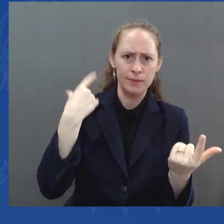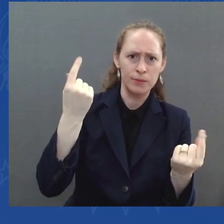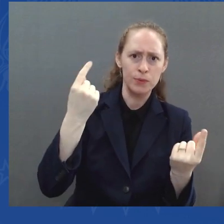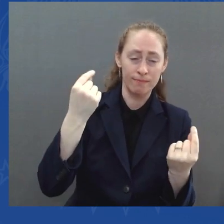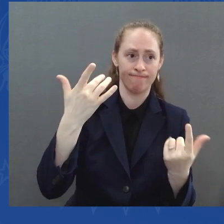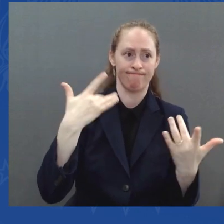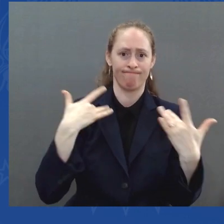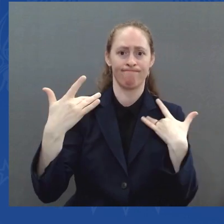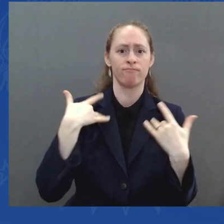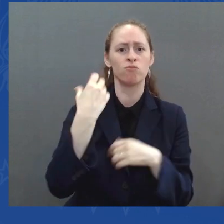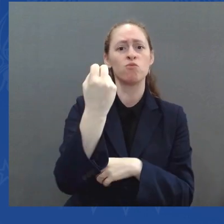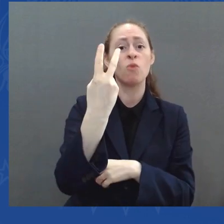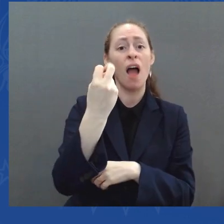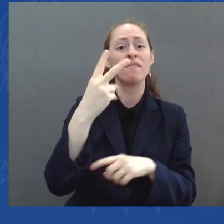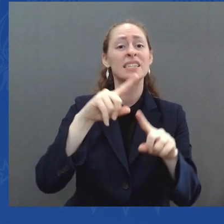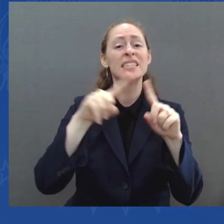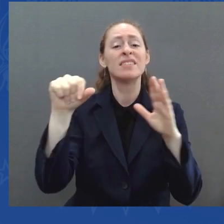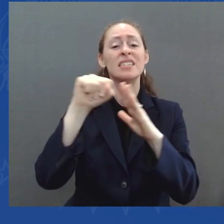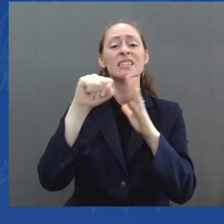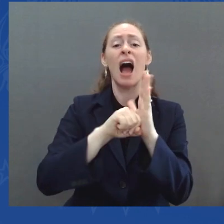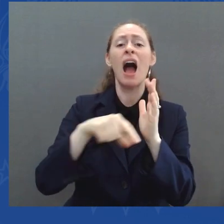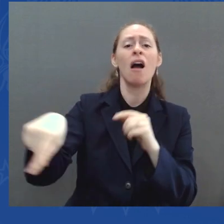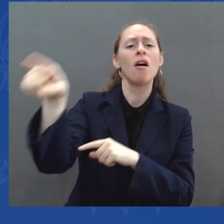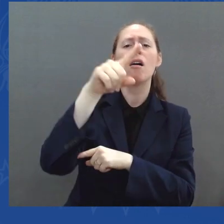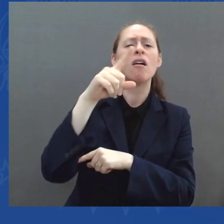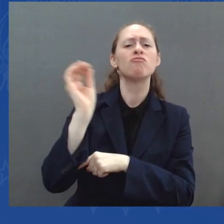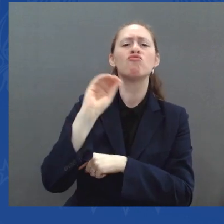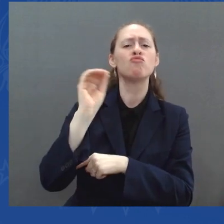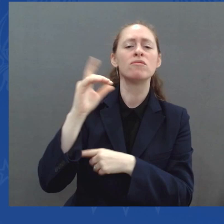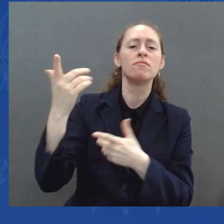other than petty partisan obstruction.